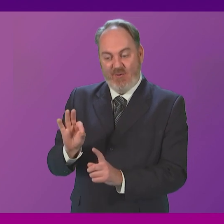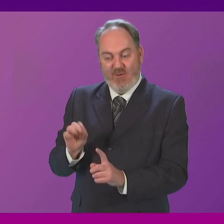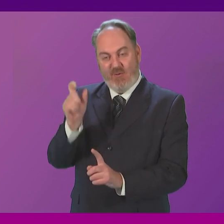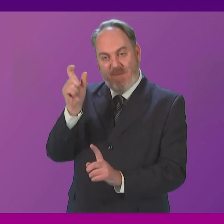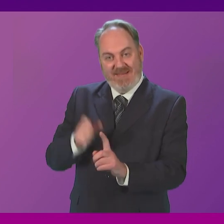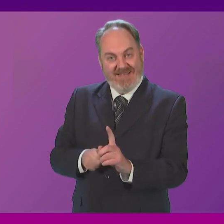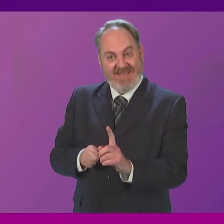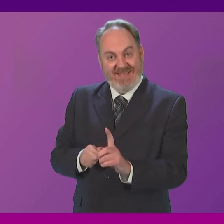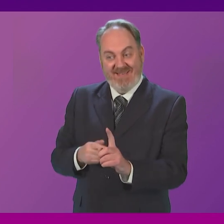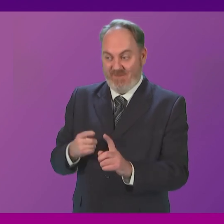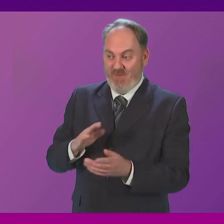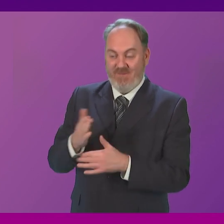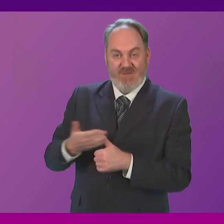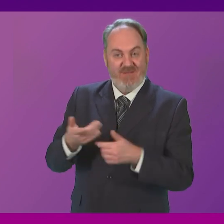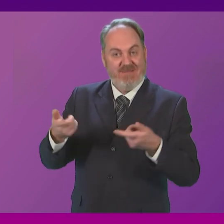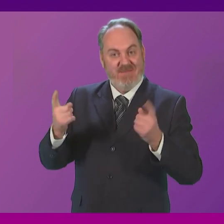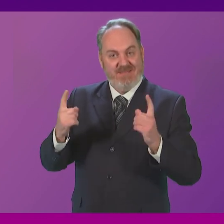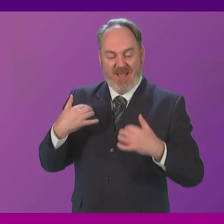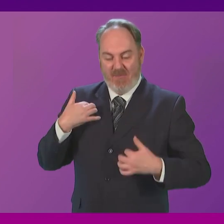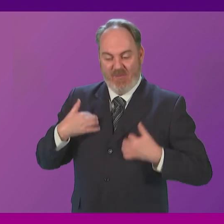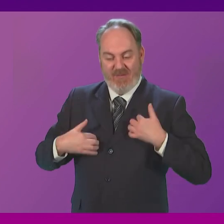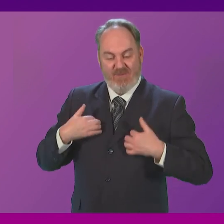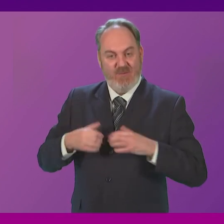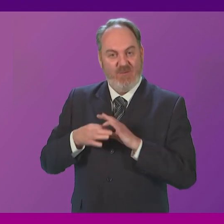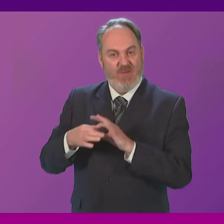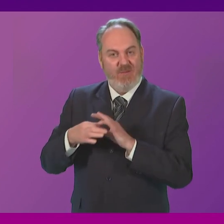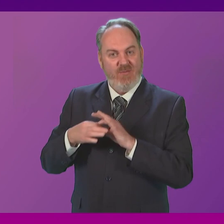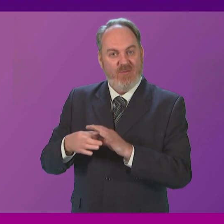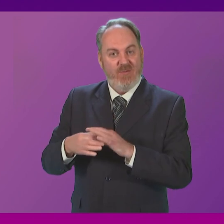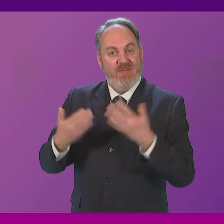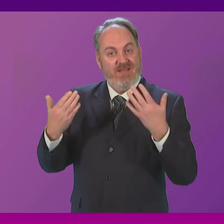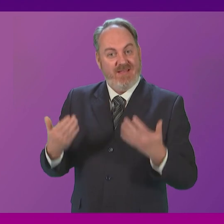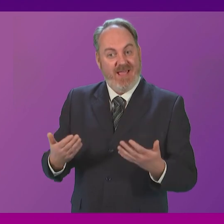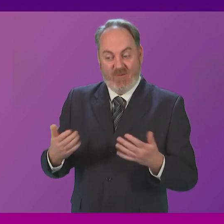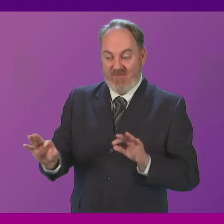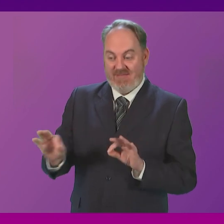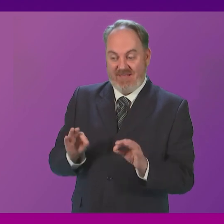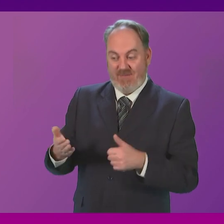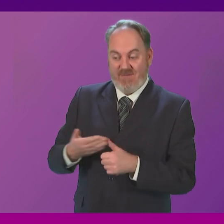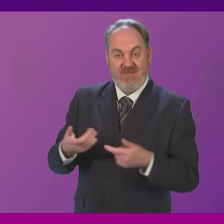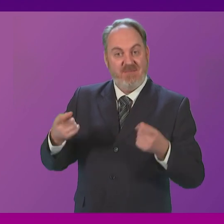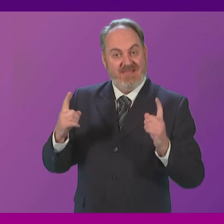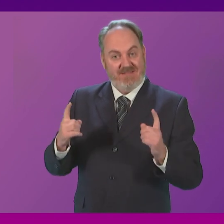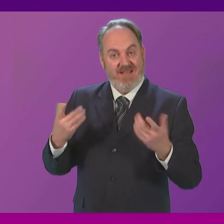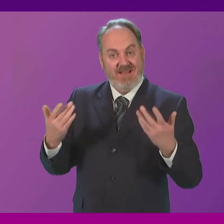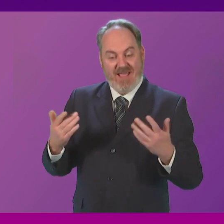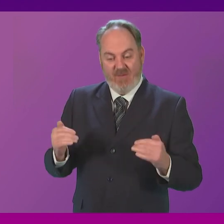I look forward to working with him.